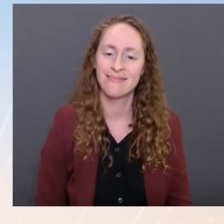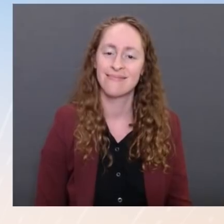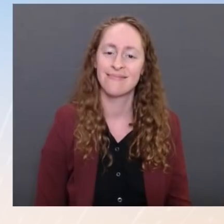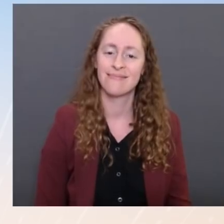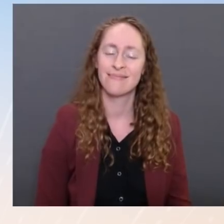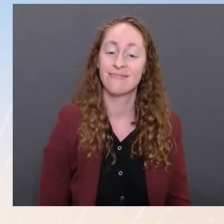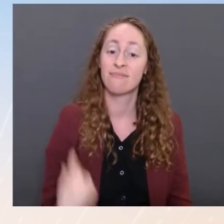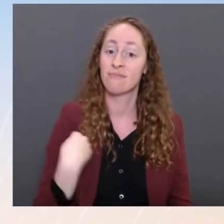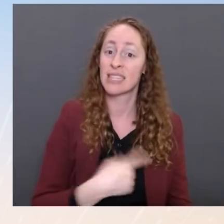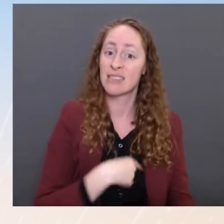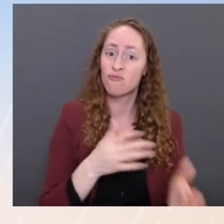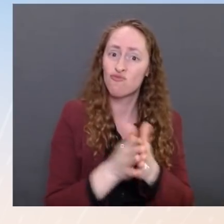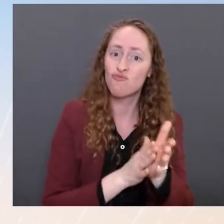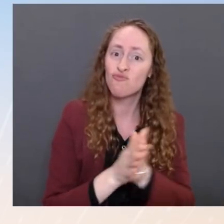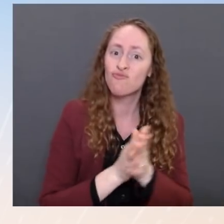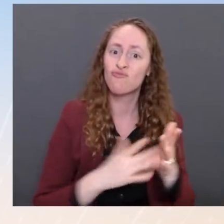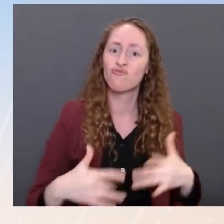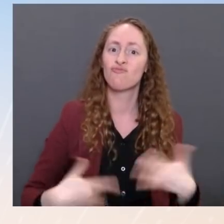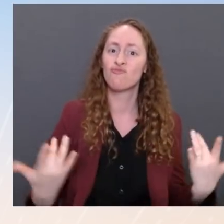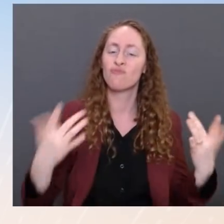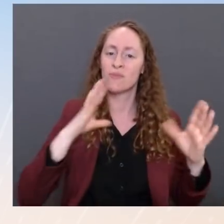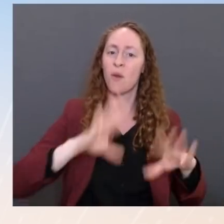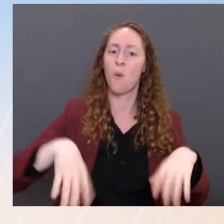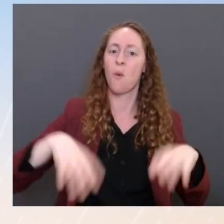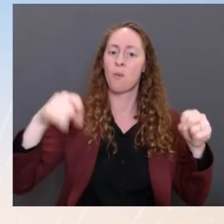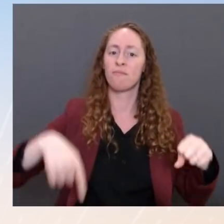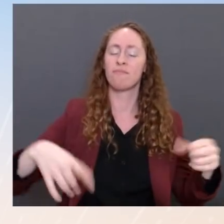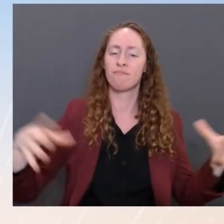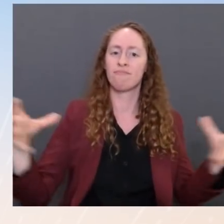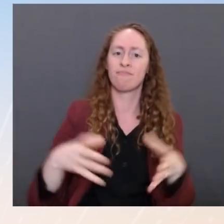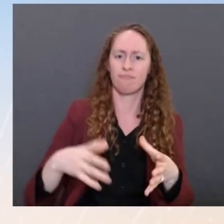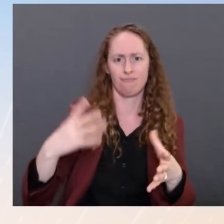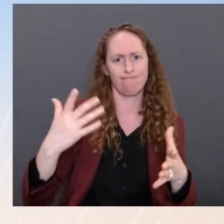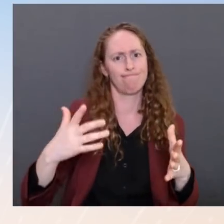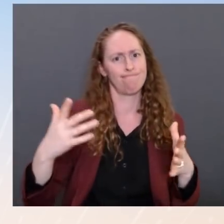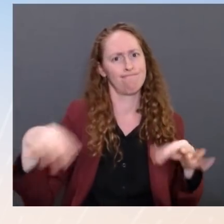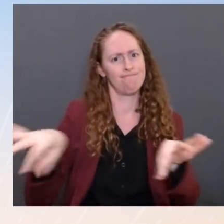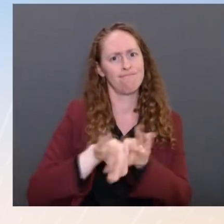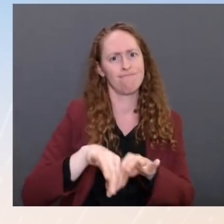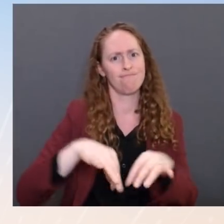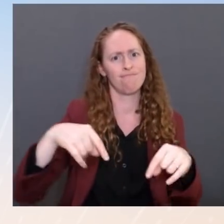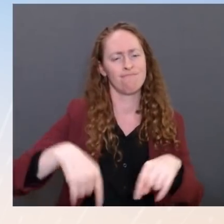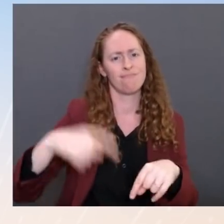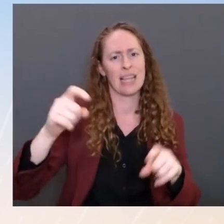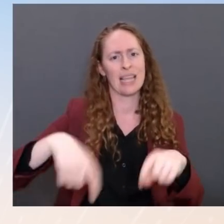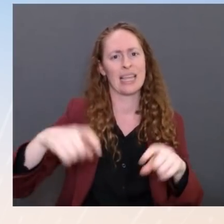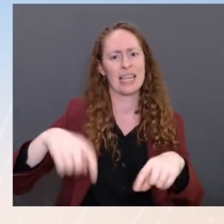is our highest priority for the hemisphere. And it would be an important opportunity to talk about a range of issues,